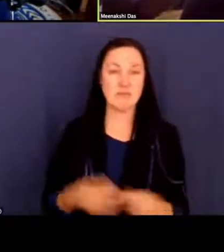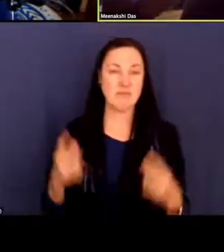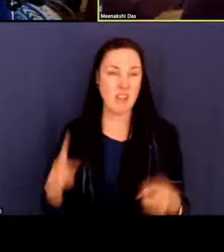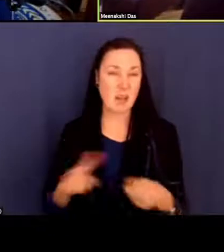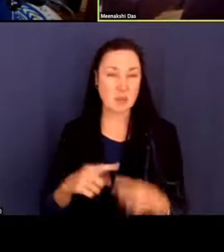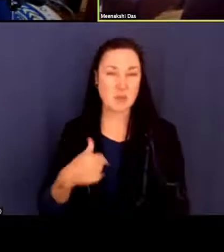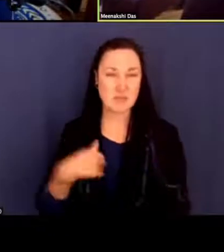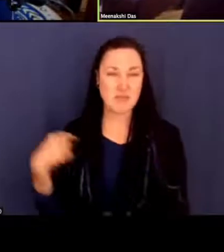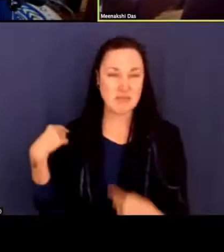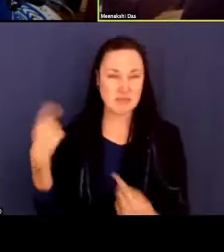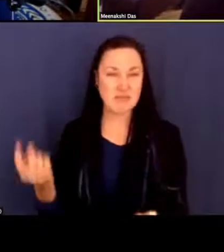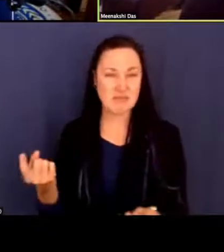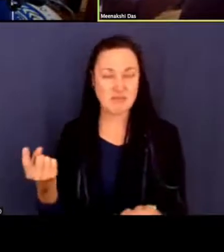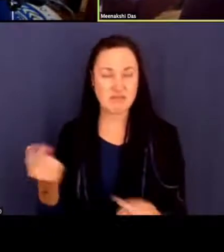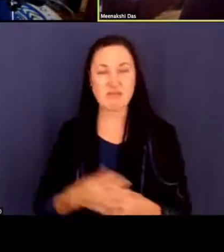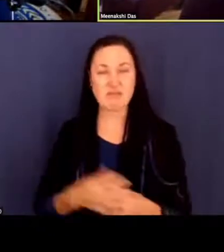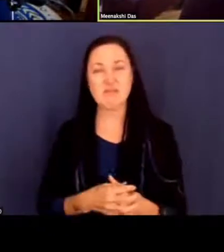mostly myself